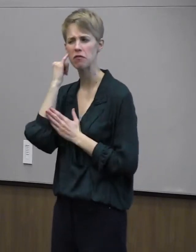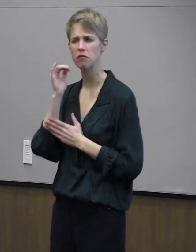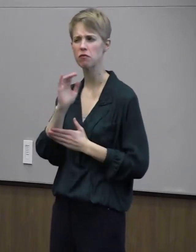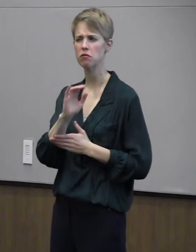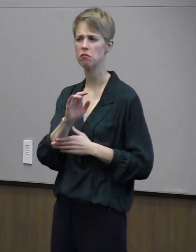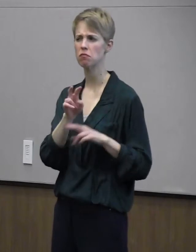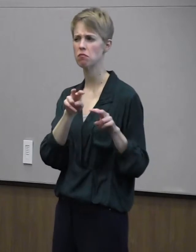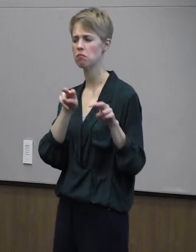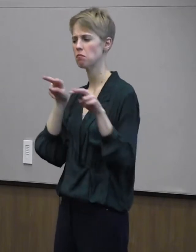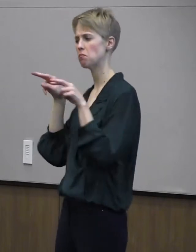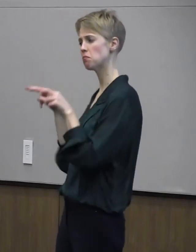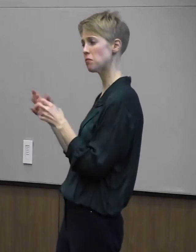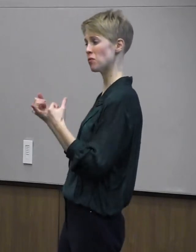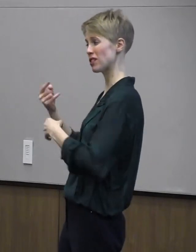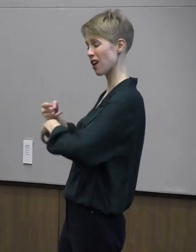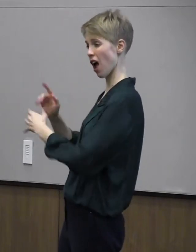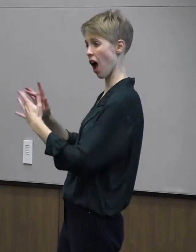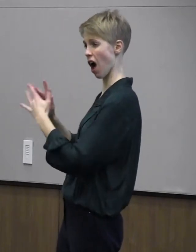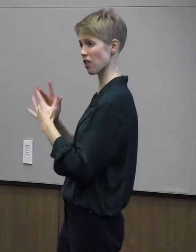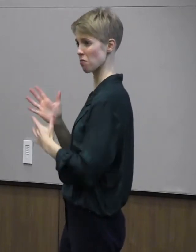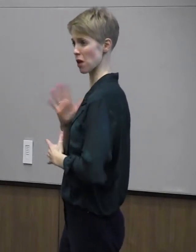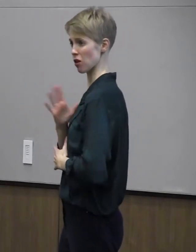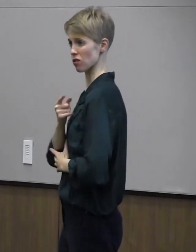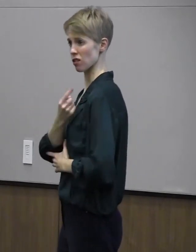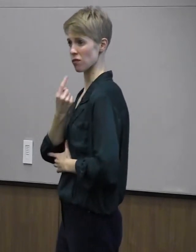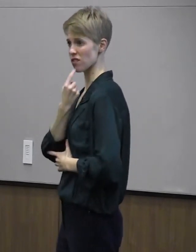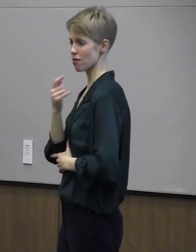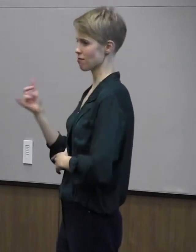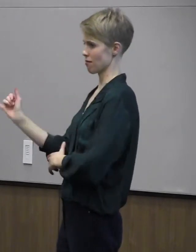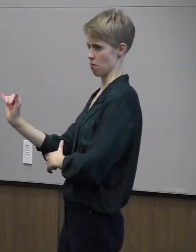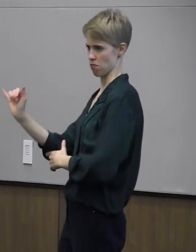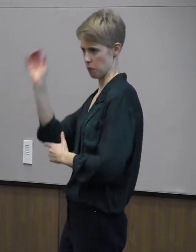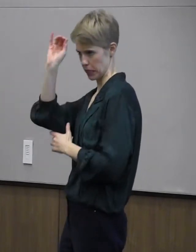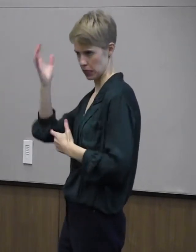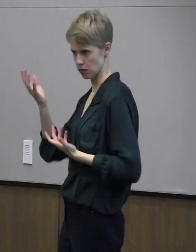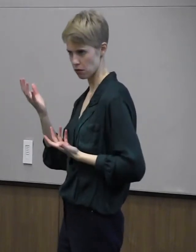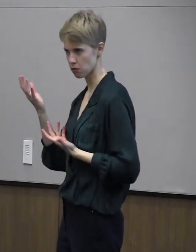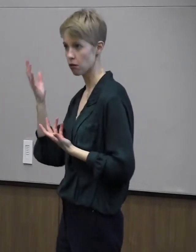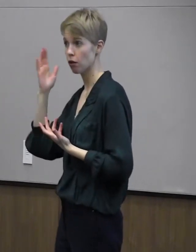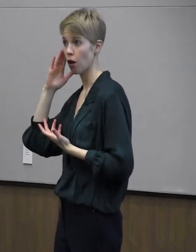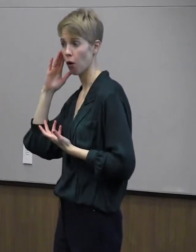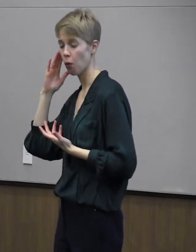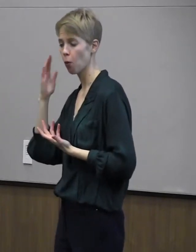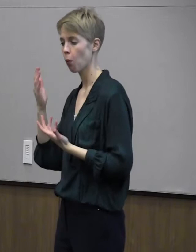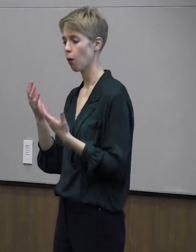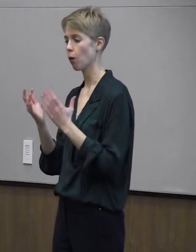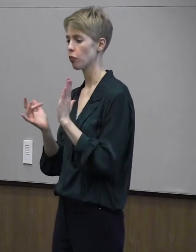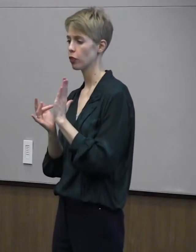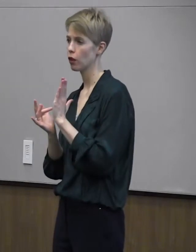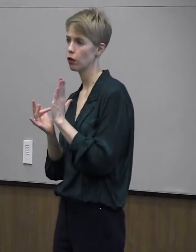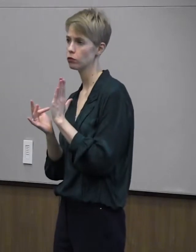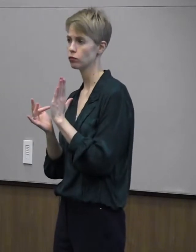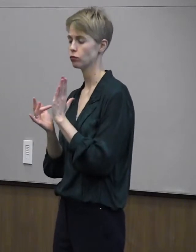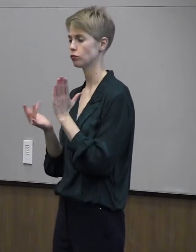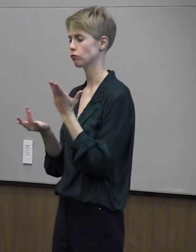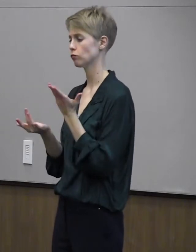manners as compared to public manners. Where electronic anonymity